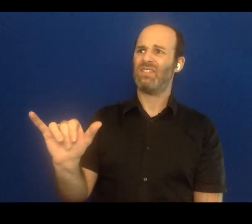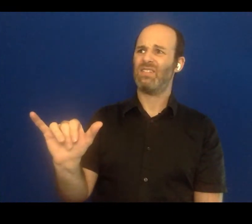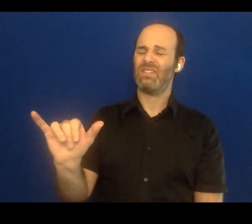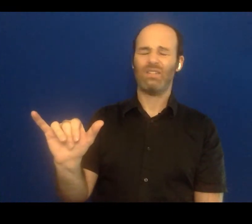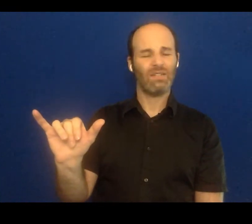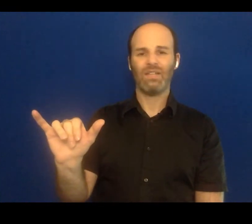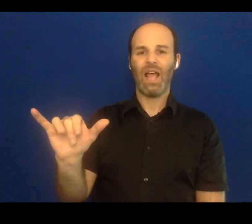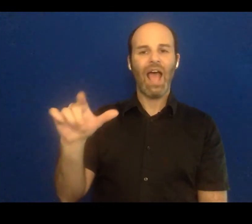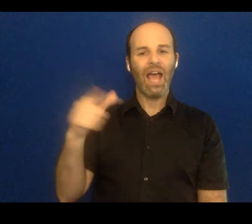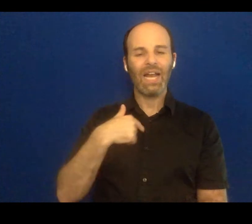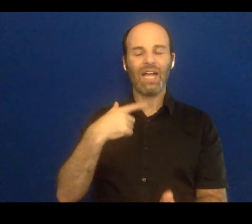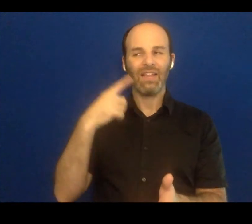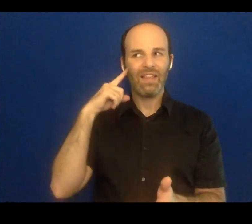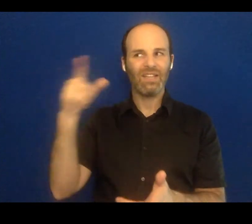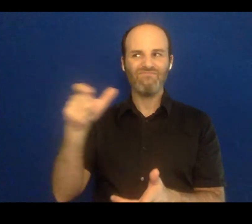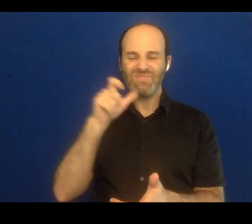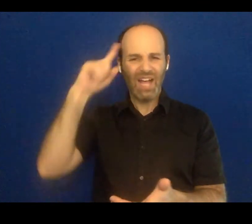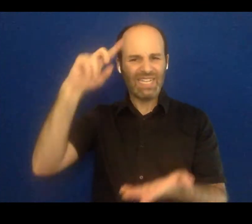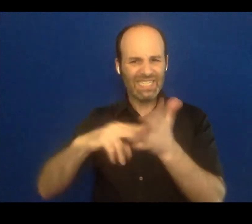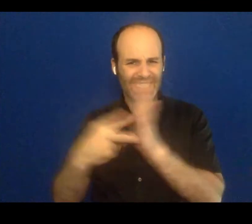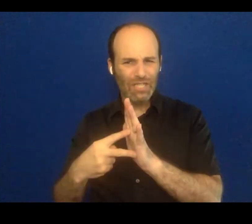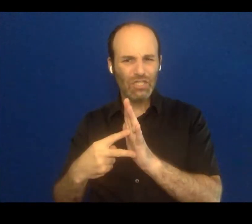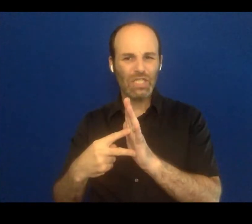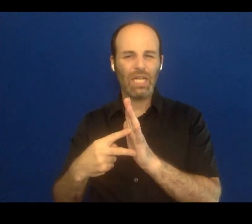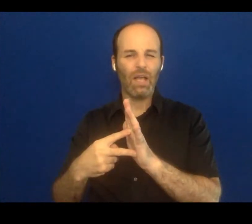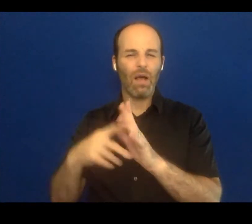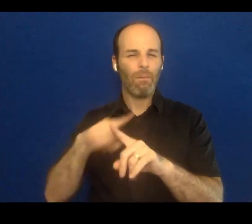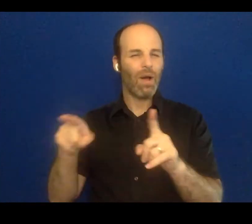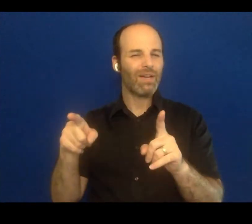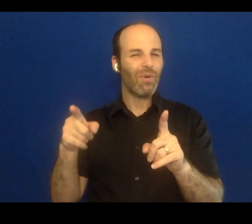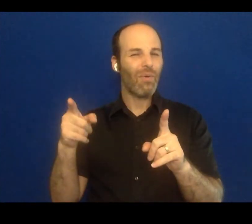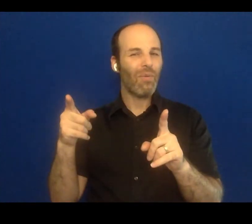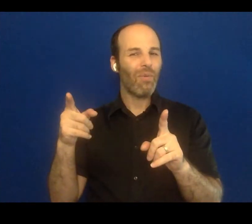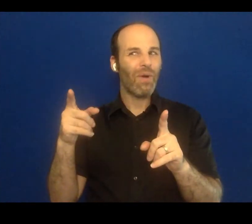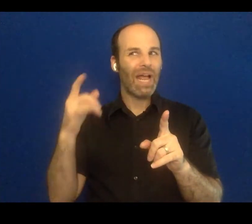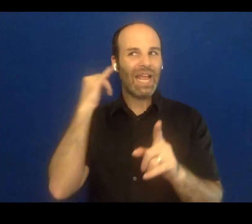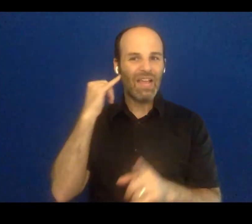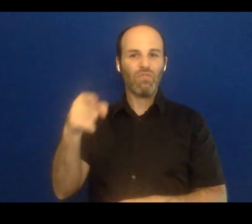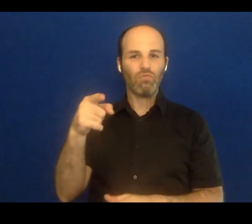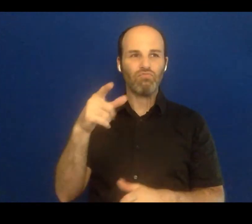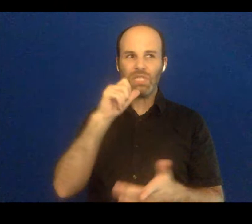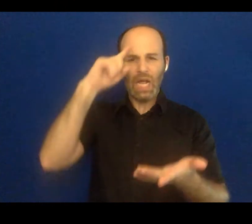SOMETIMES I THINK IT IS NOT DONE INTENTIONALLY BUT WHAT DOES THAT SAY, YOU GET TO THE HIGHEST IN